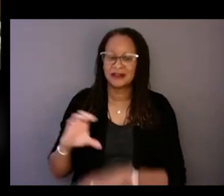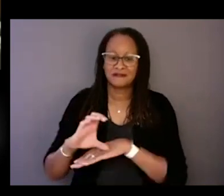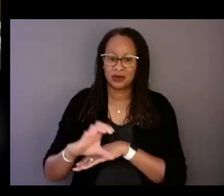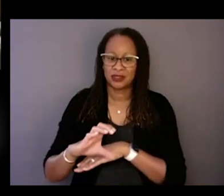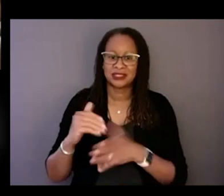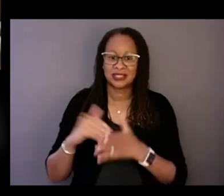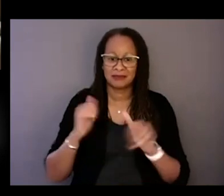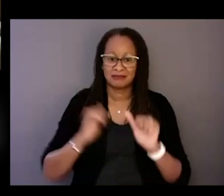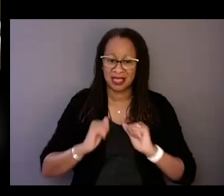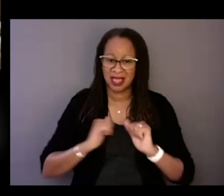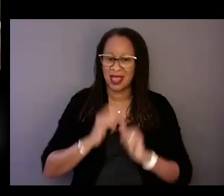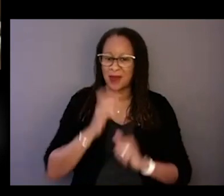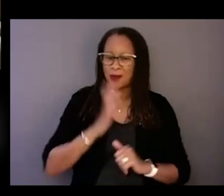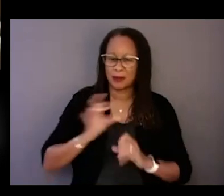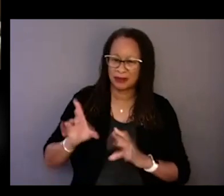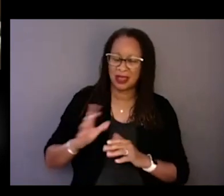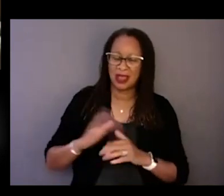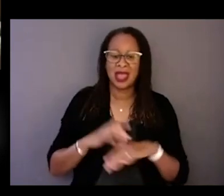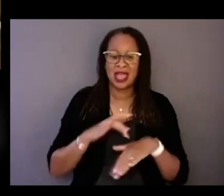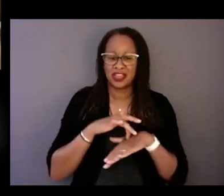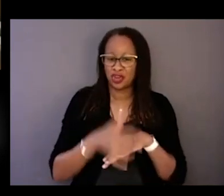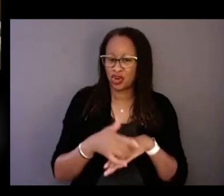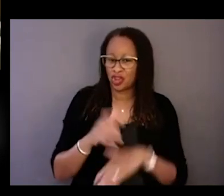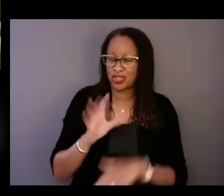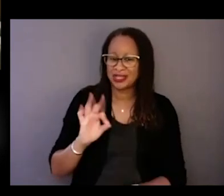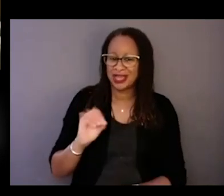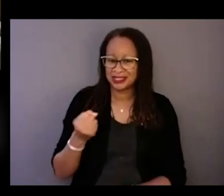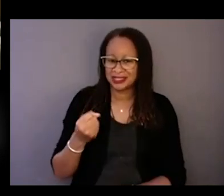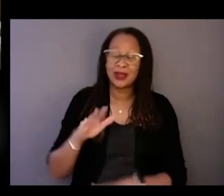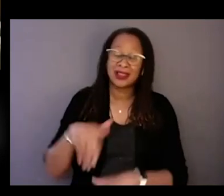certainly in the '90s and the early aughts when Britney was sort of on the rise.